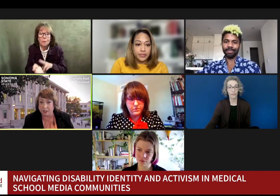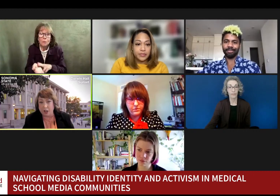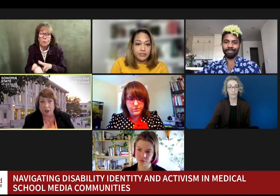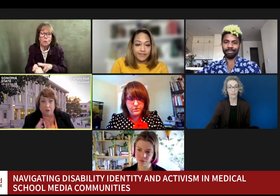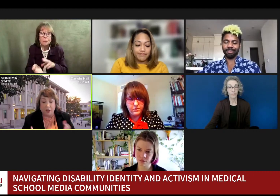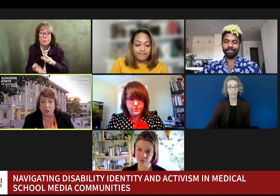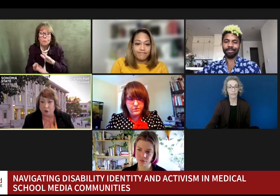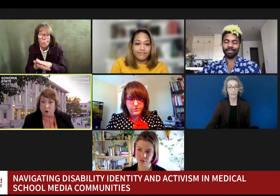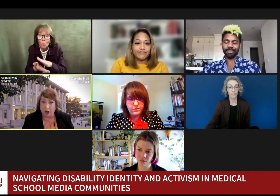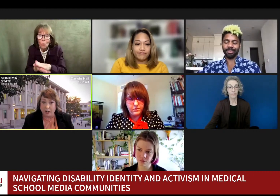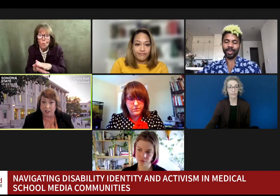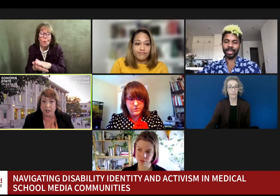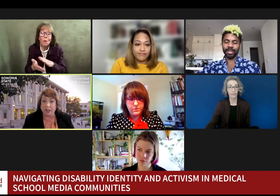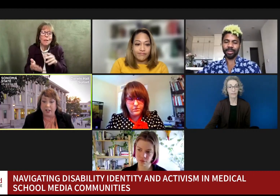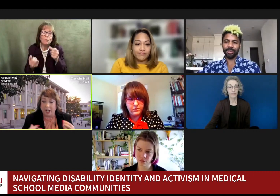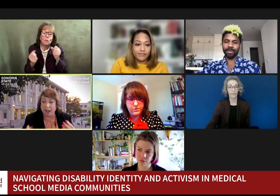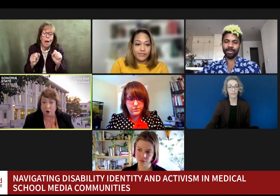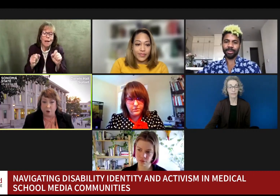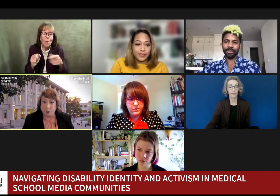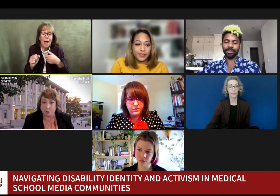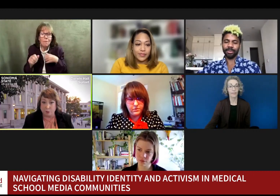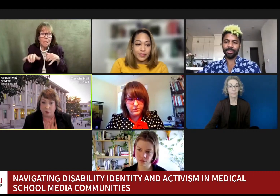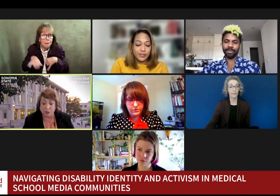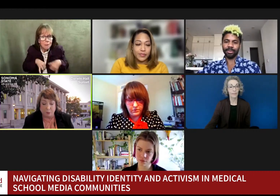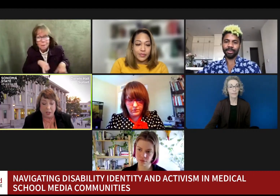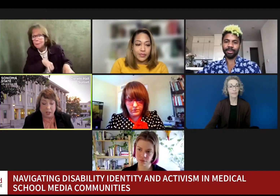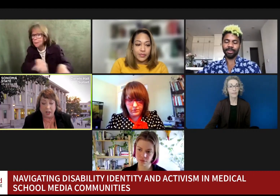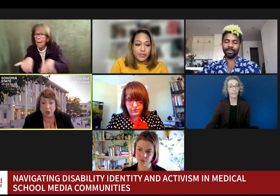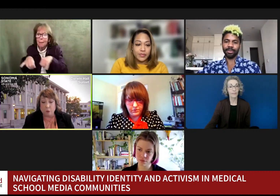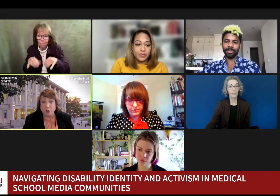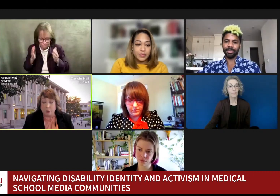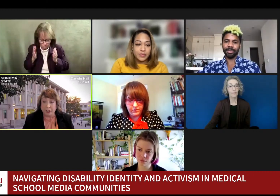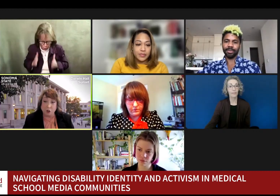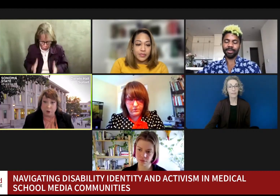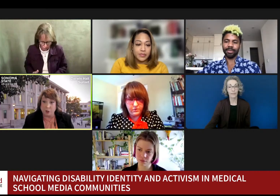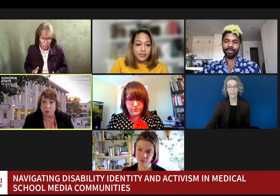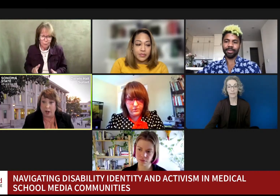to kind of build this homogenous figure identity, how you're supposed to be,